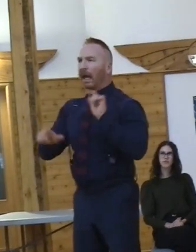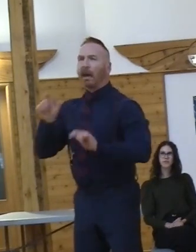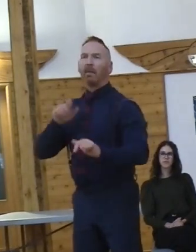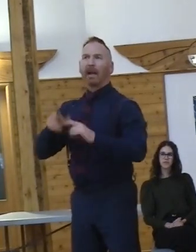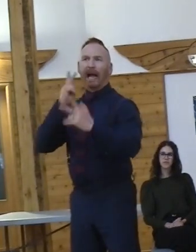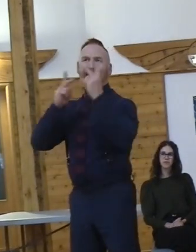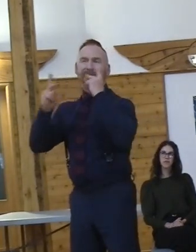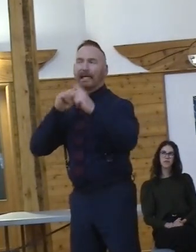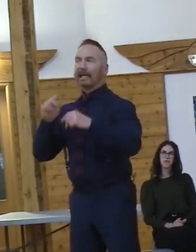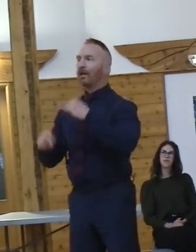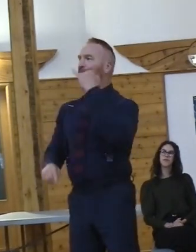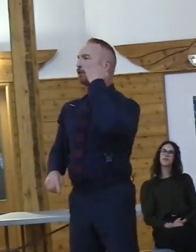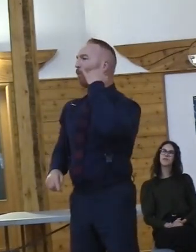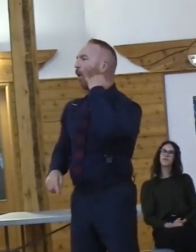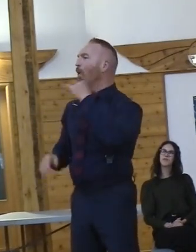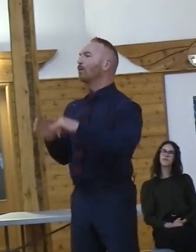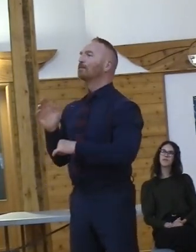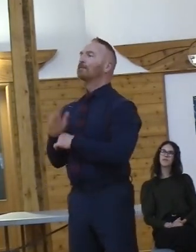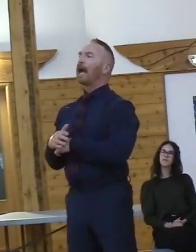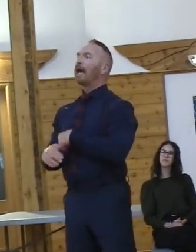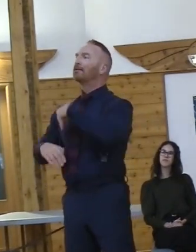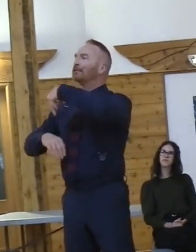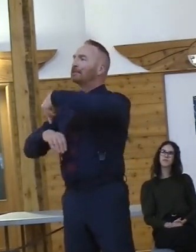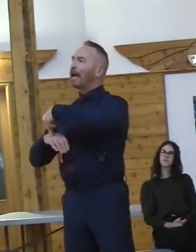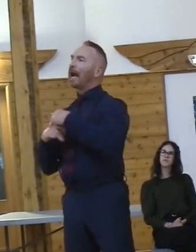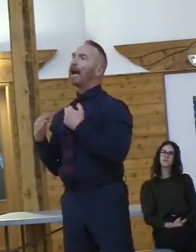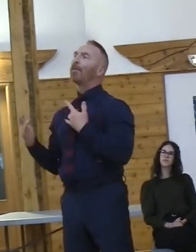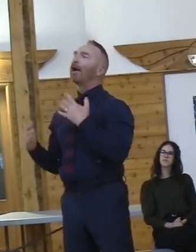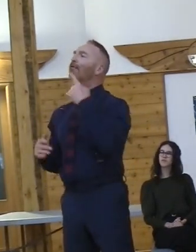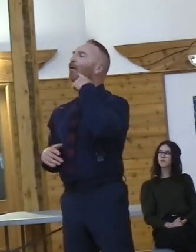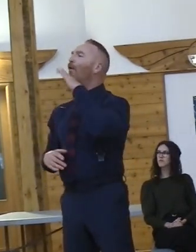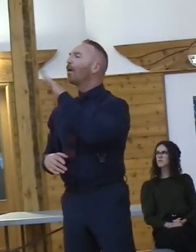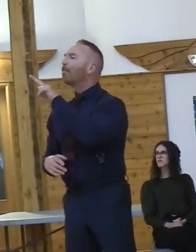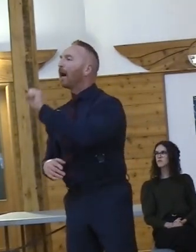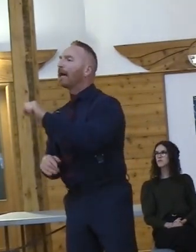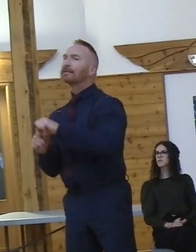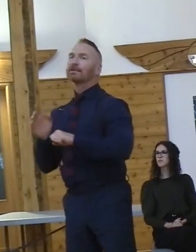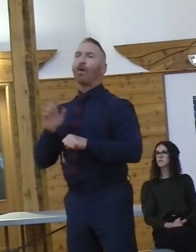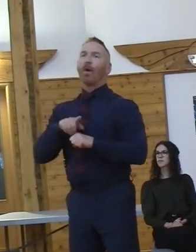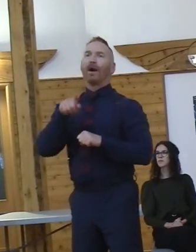for the bus throughout the grocery store and crying in your cold winter weather was not